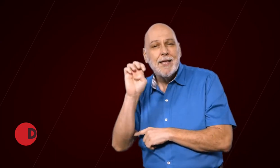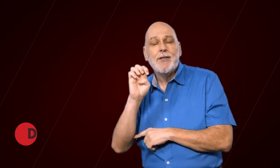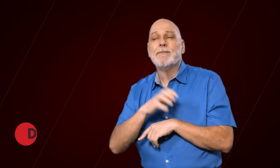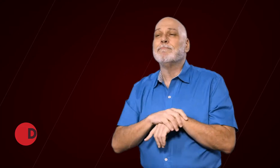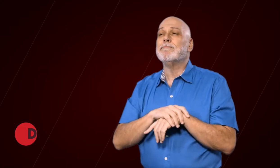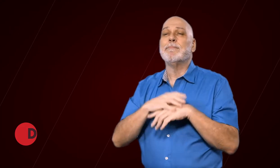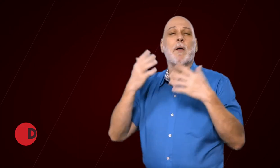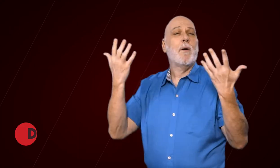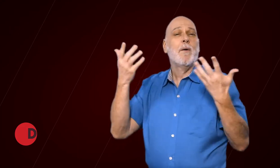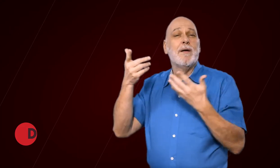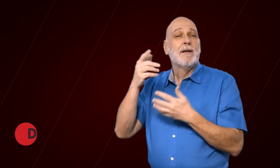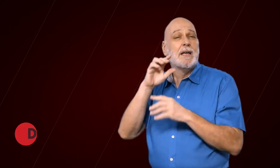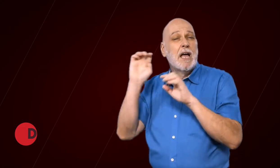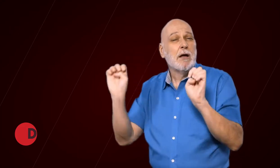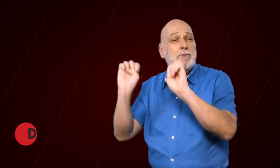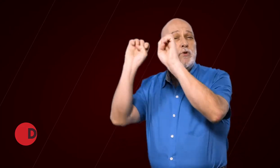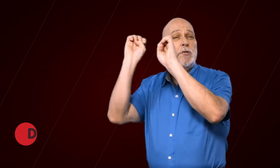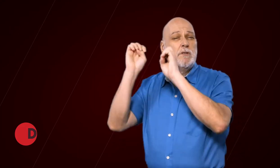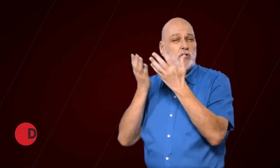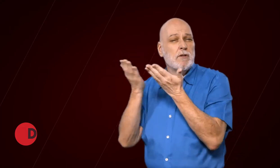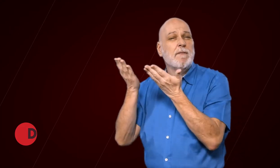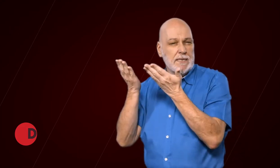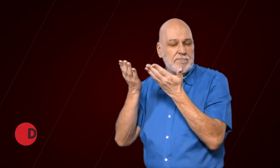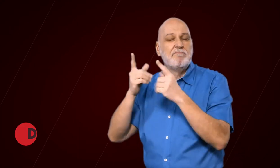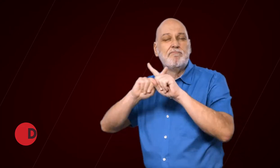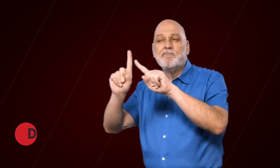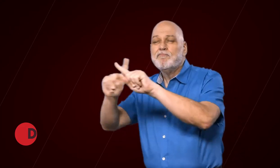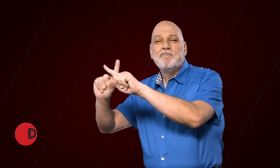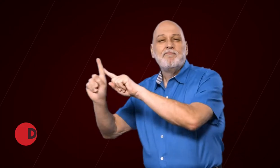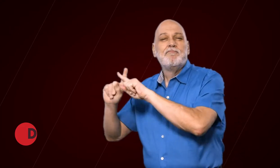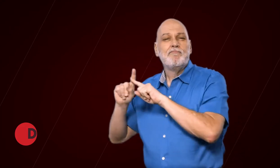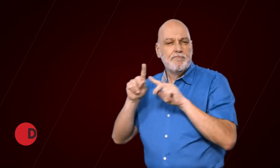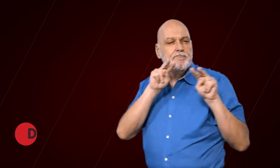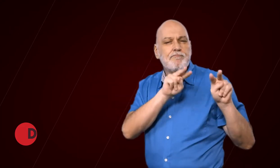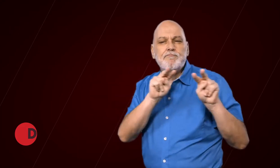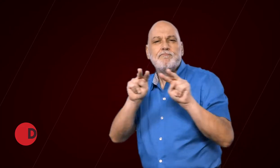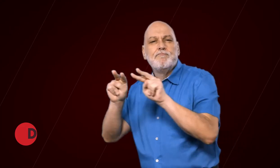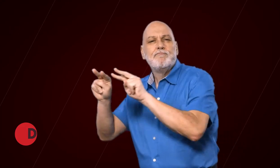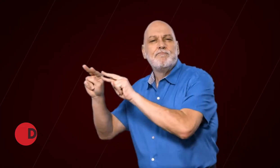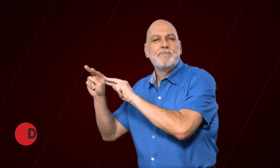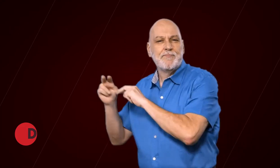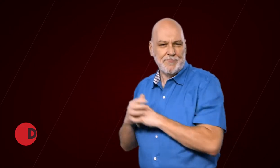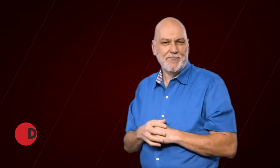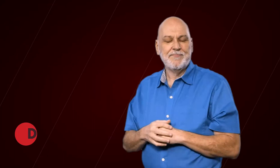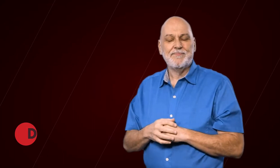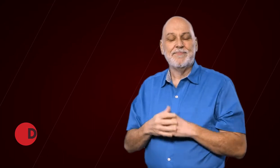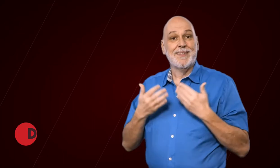daycare centres and emergency services.